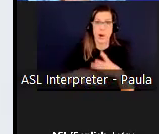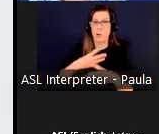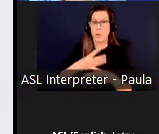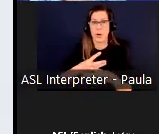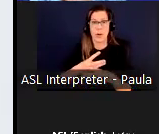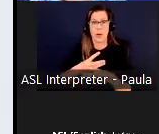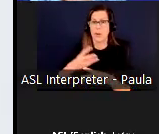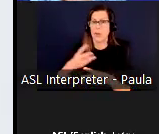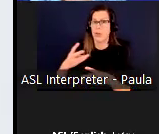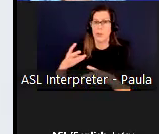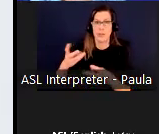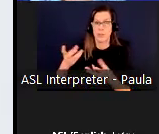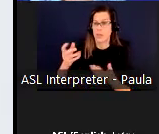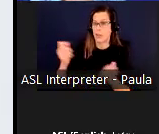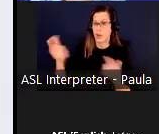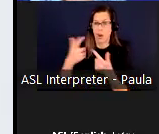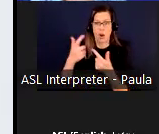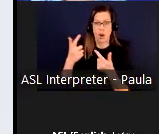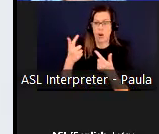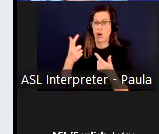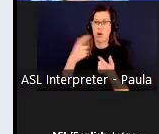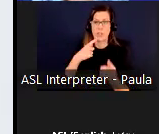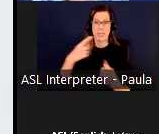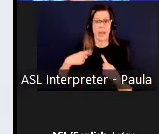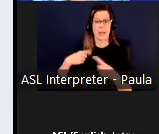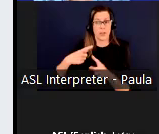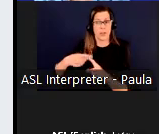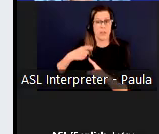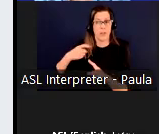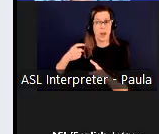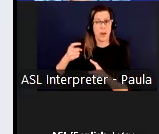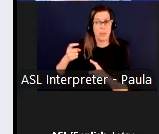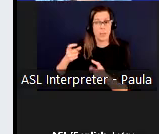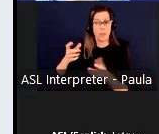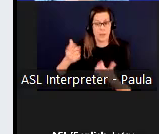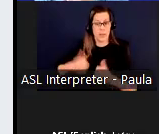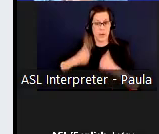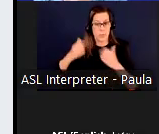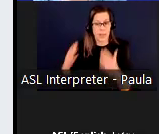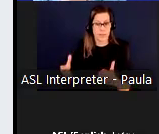We take all direction from them on something like that too, for public coordination.